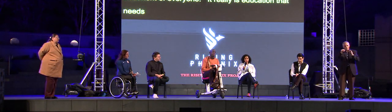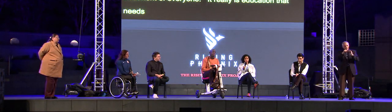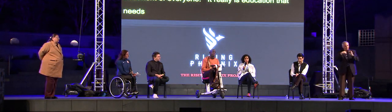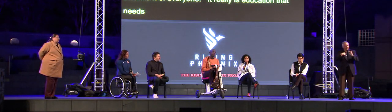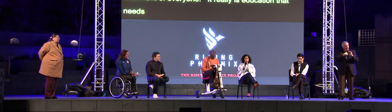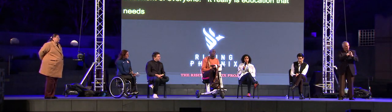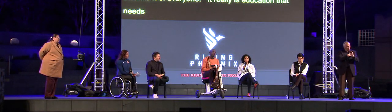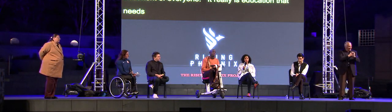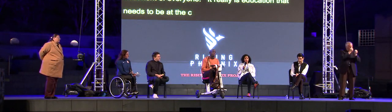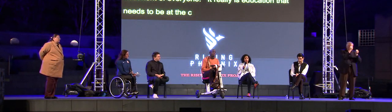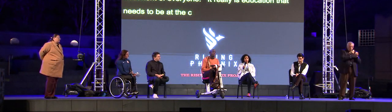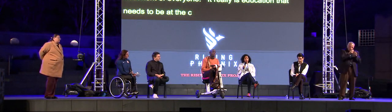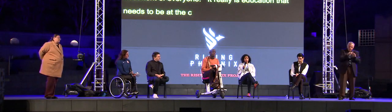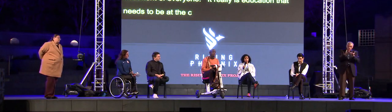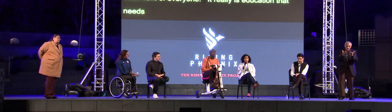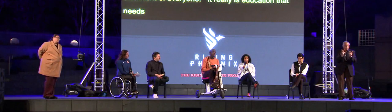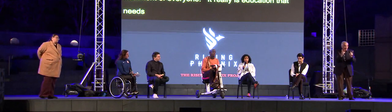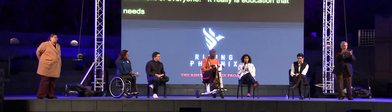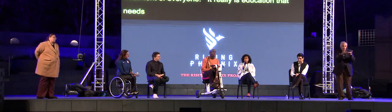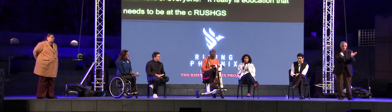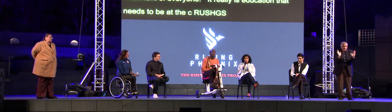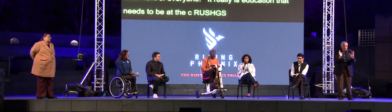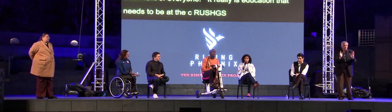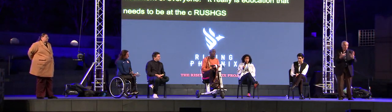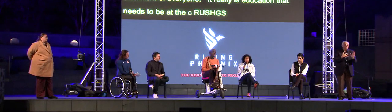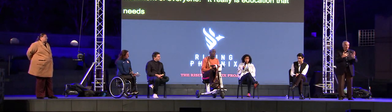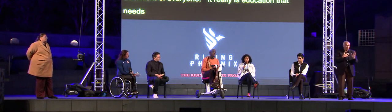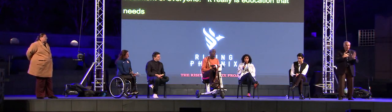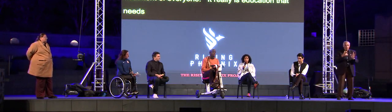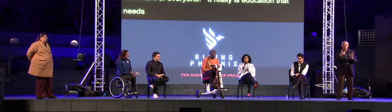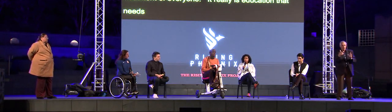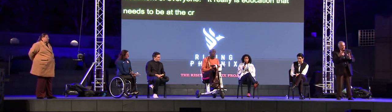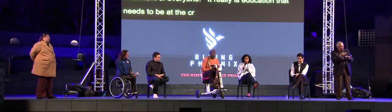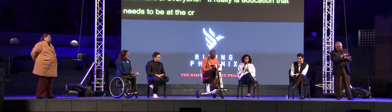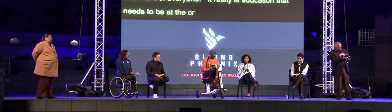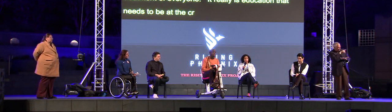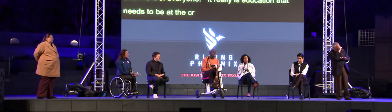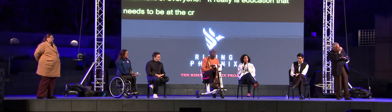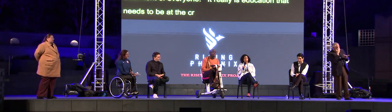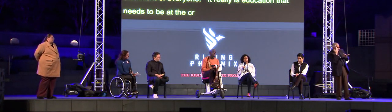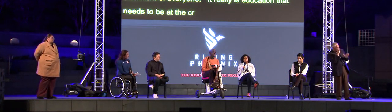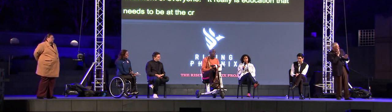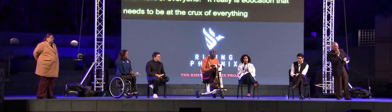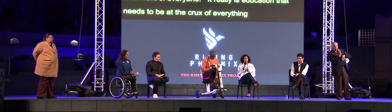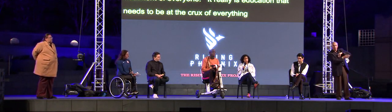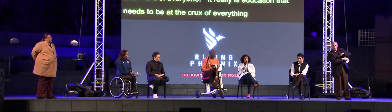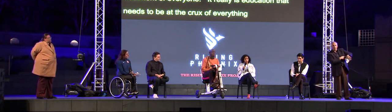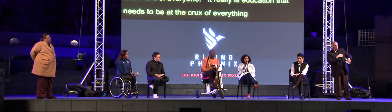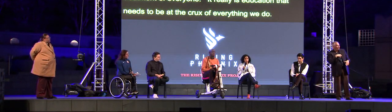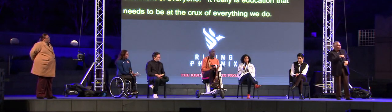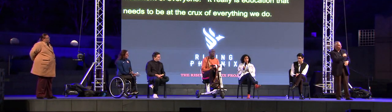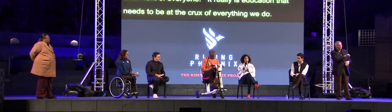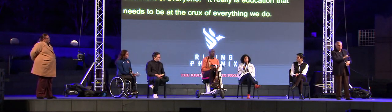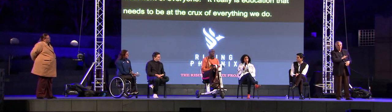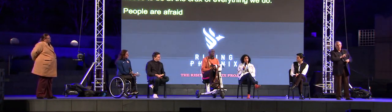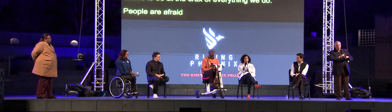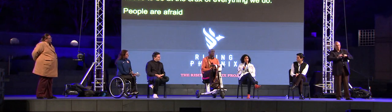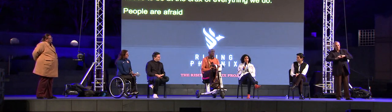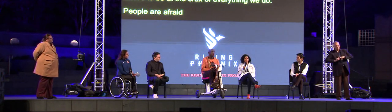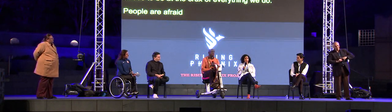because people are afraid of what they don't know, or they ignore it or a variety of other more unfortunate things.